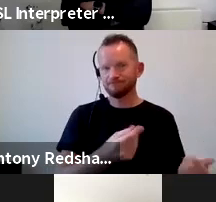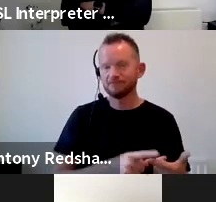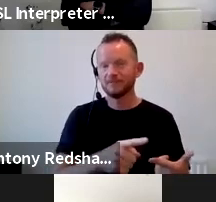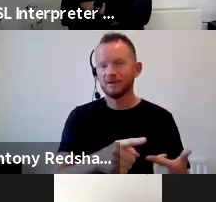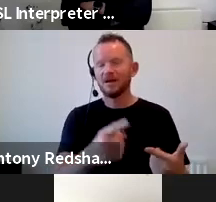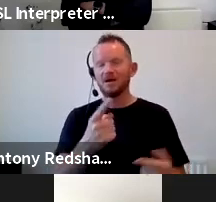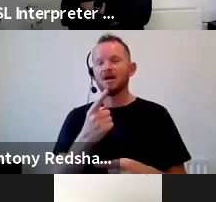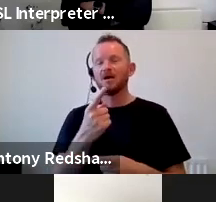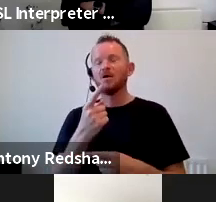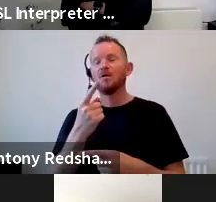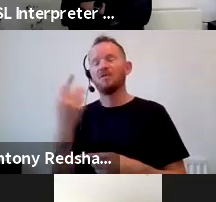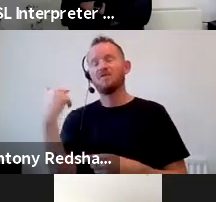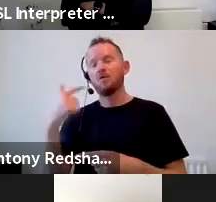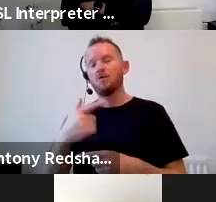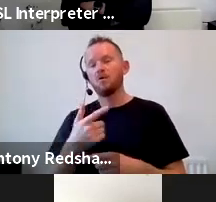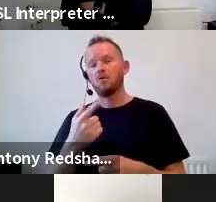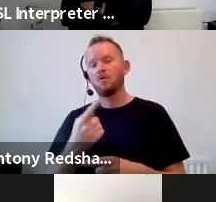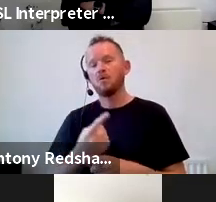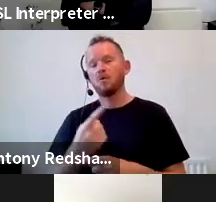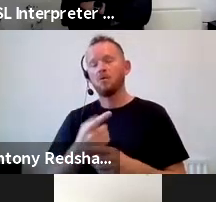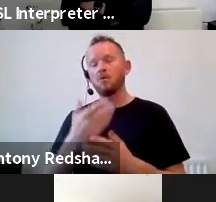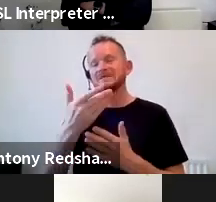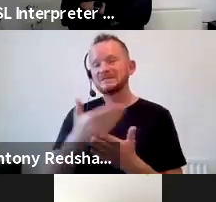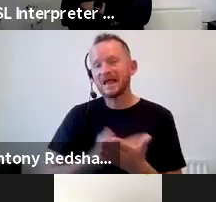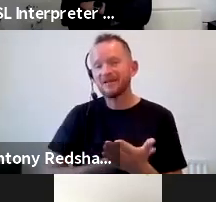We're talking about safety before.